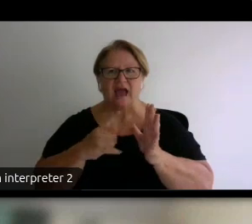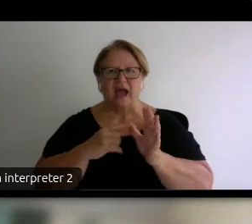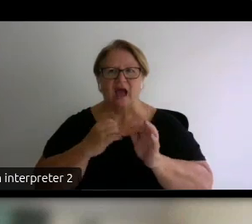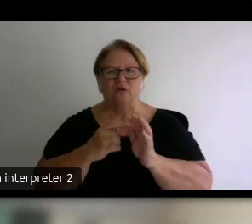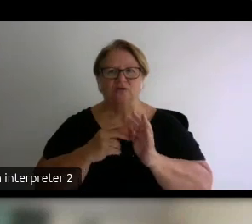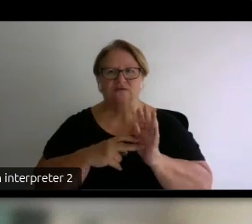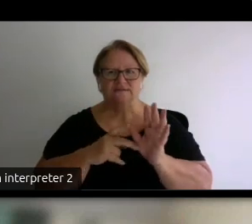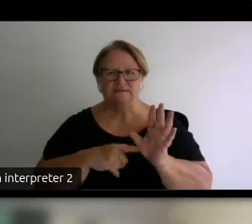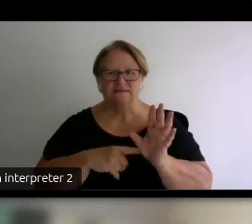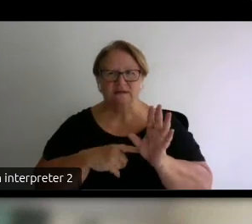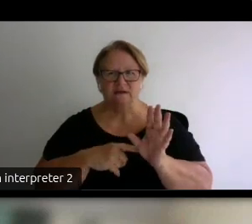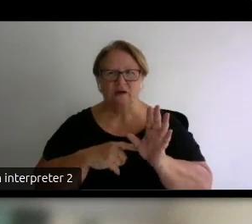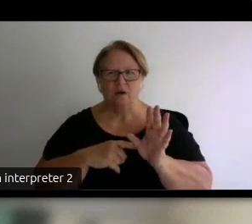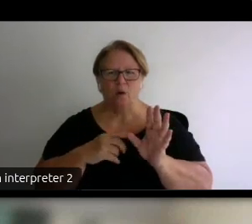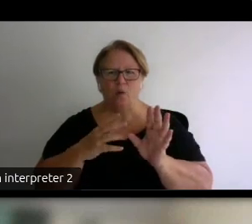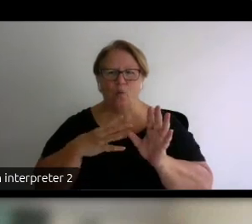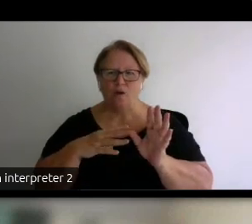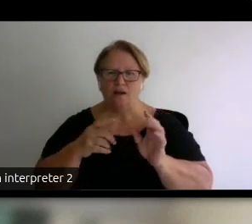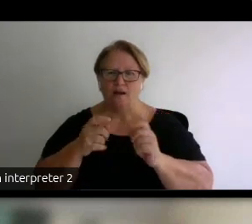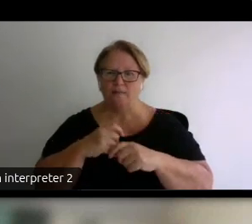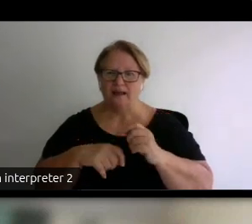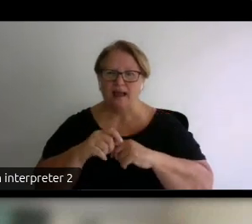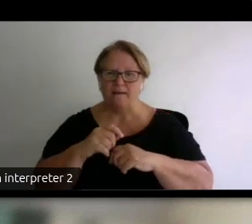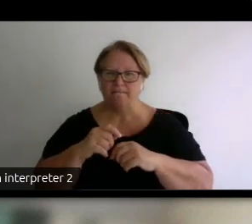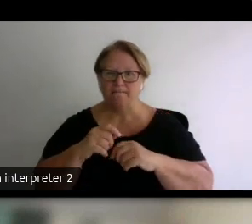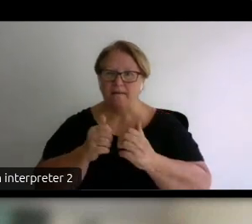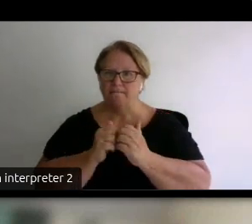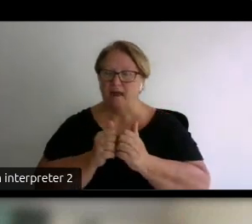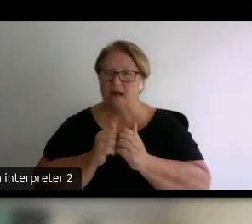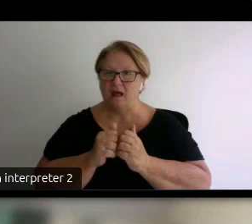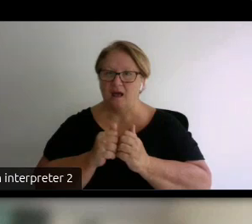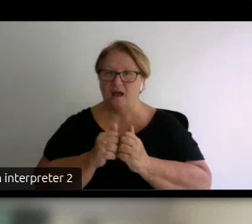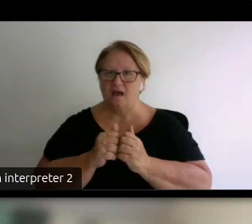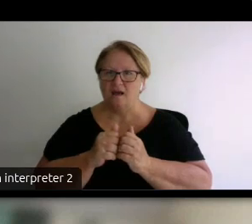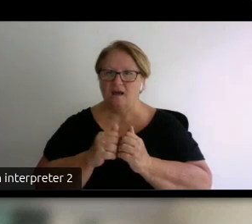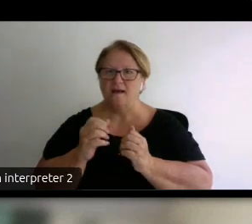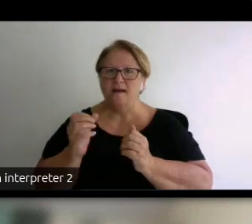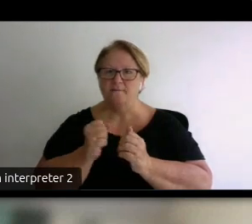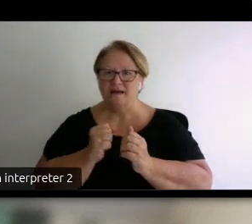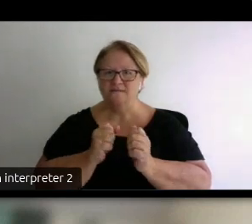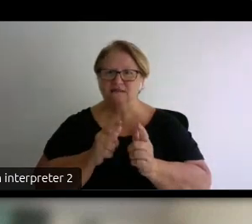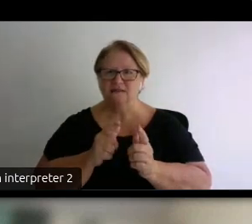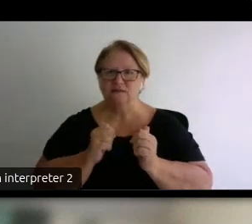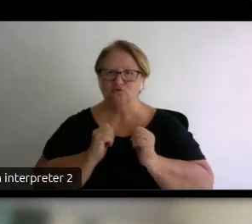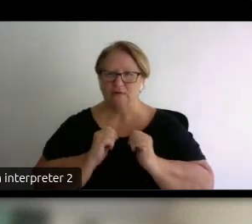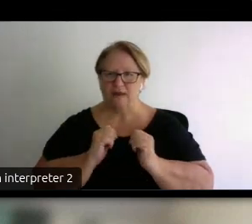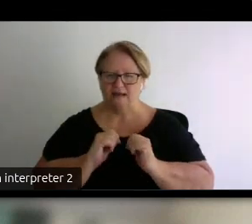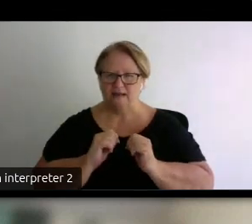um looking to be a registered partner must uh uh attend the training and as I mentioned um after